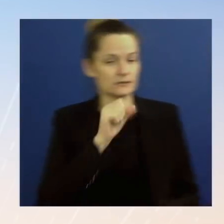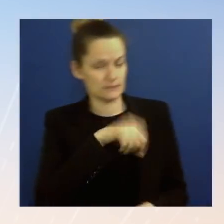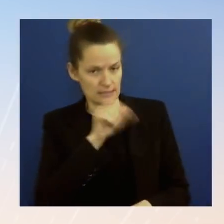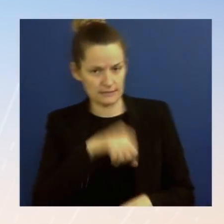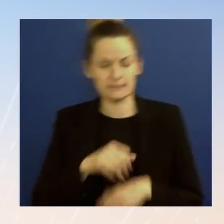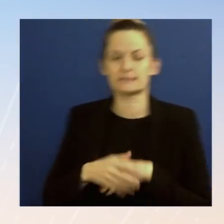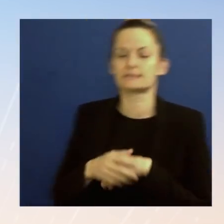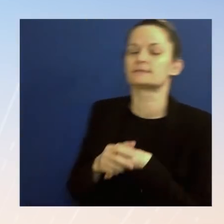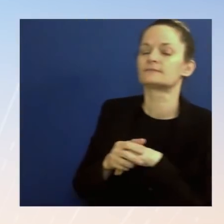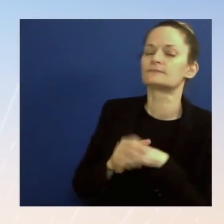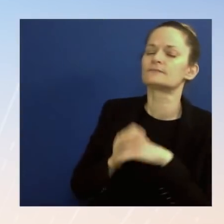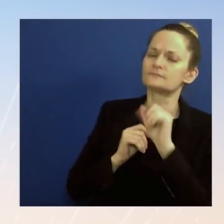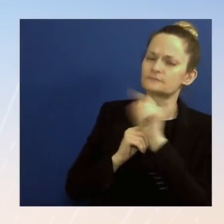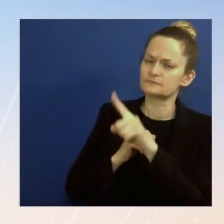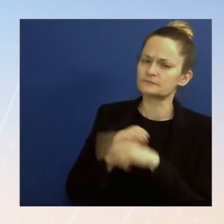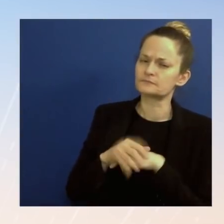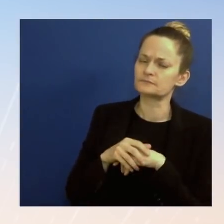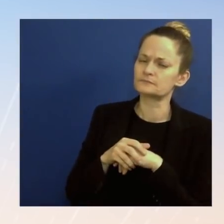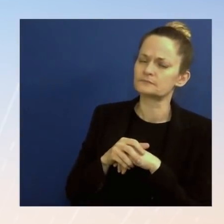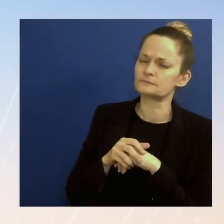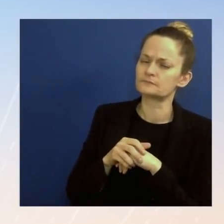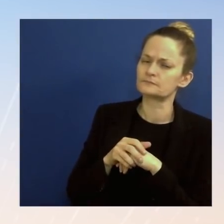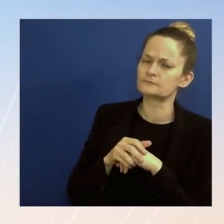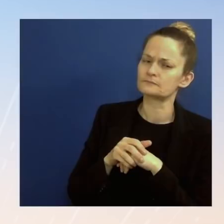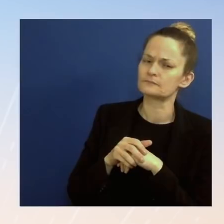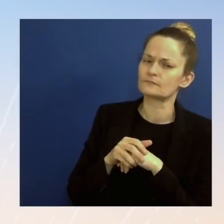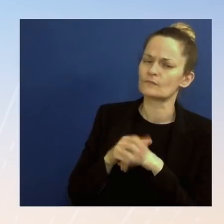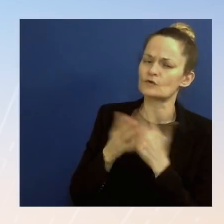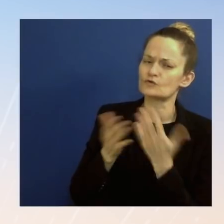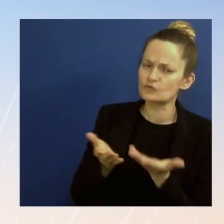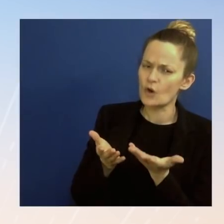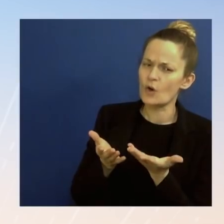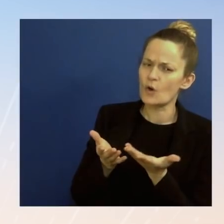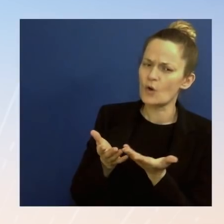potential trip to Europe in the next couple of weeks? Who he might be meeting with